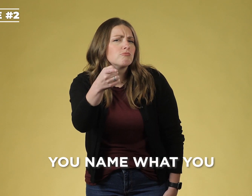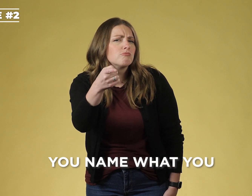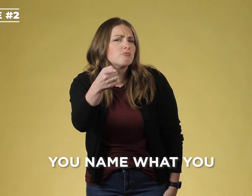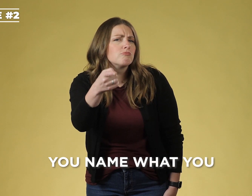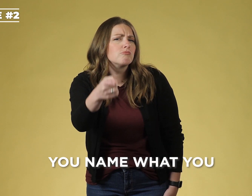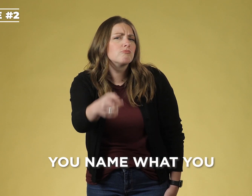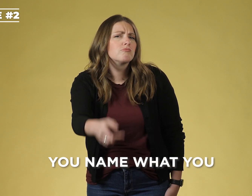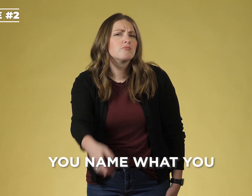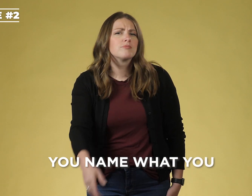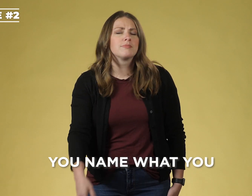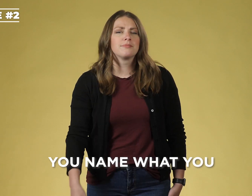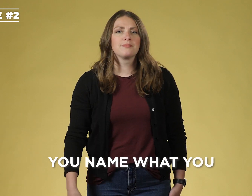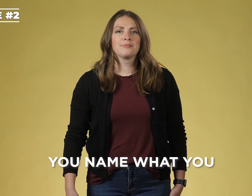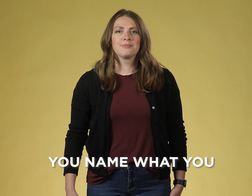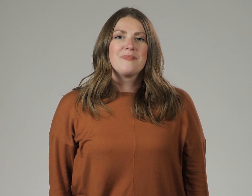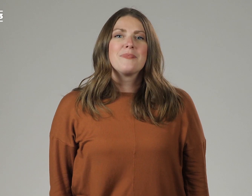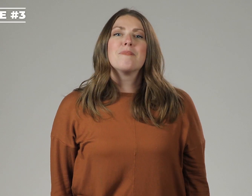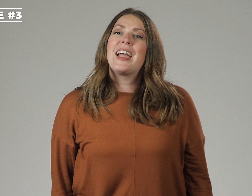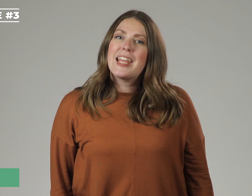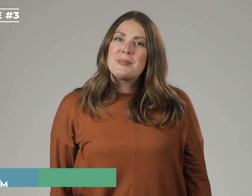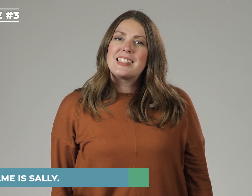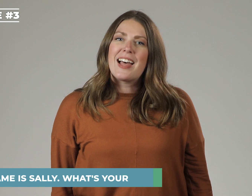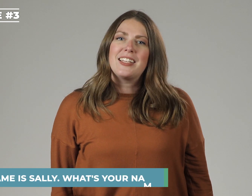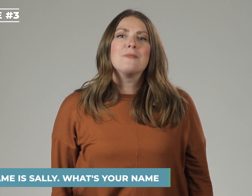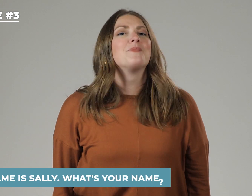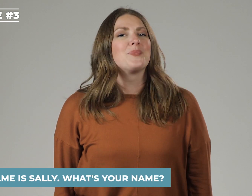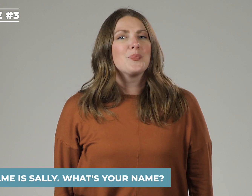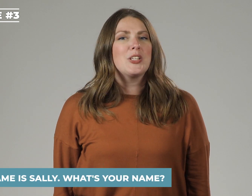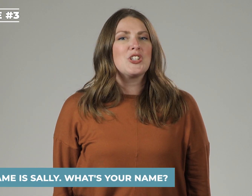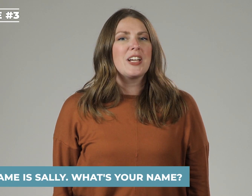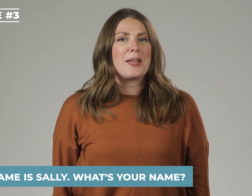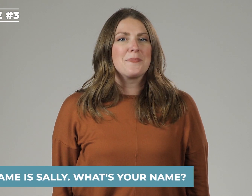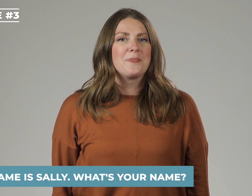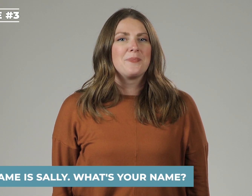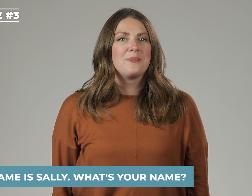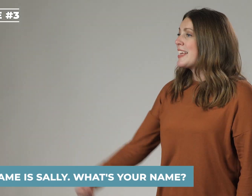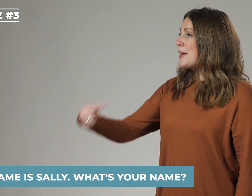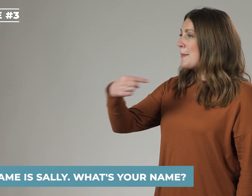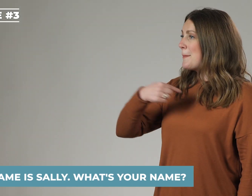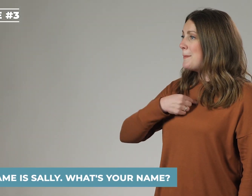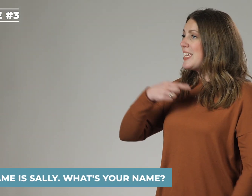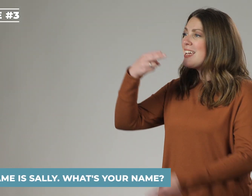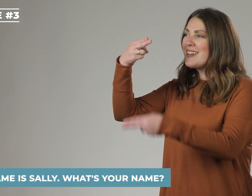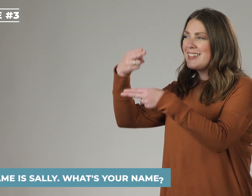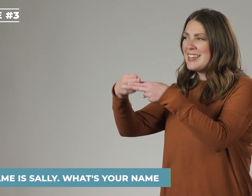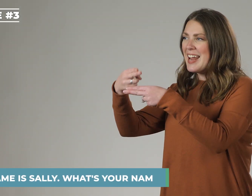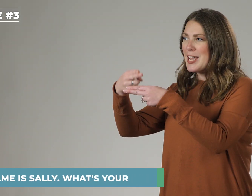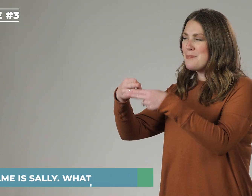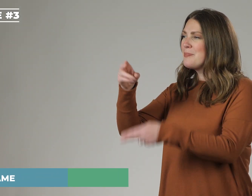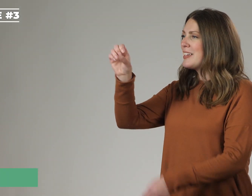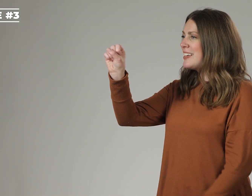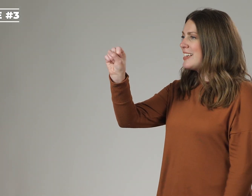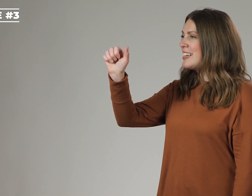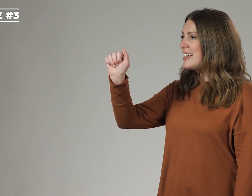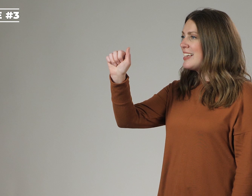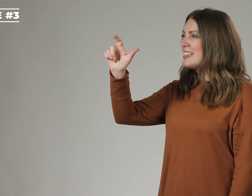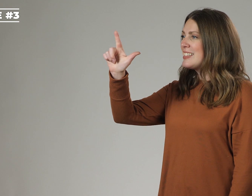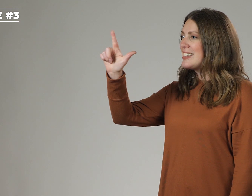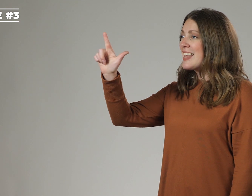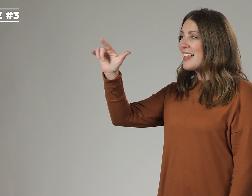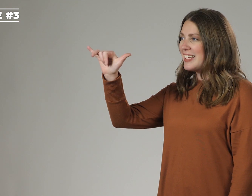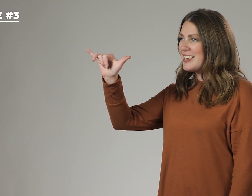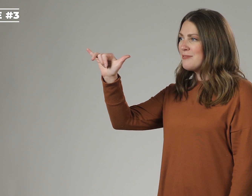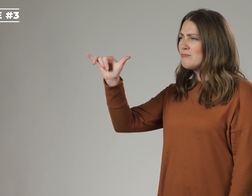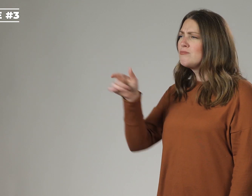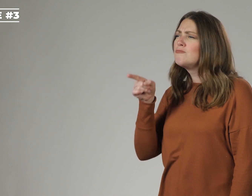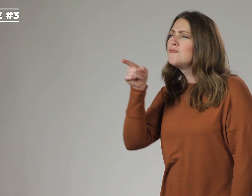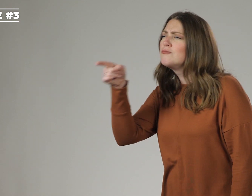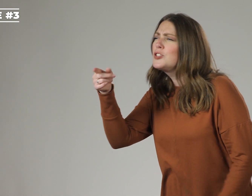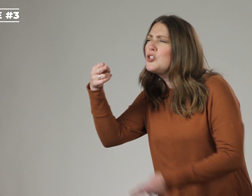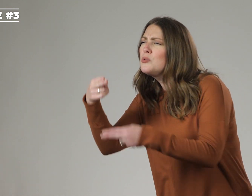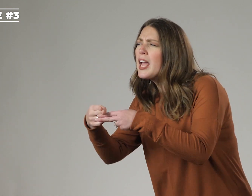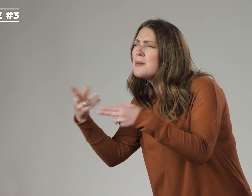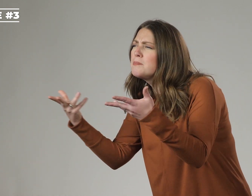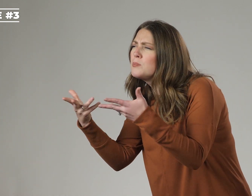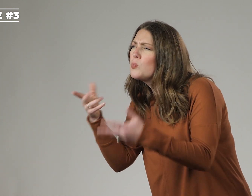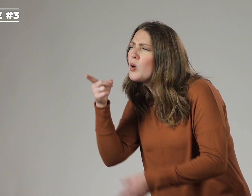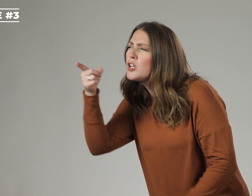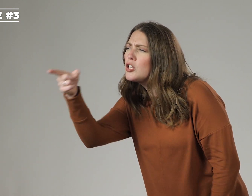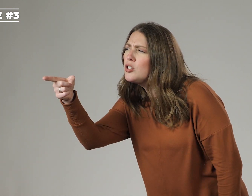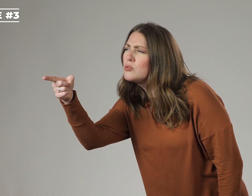My name is Sally, what's your name? 'Me name Sally, you name what you?'